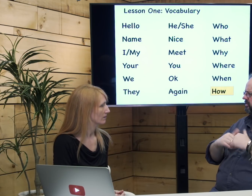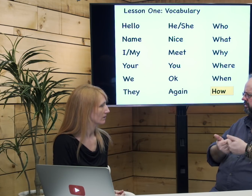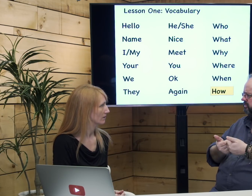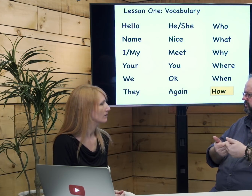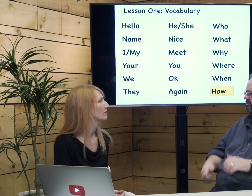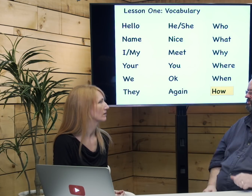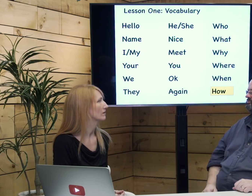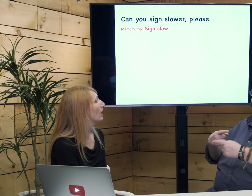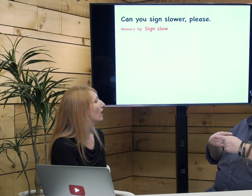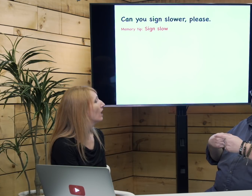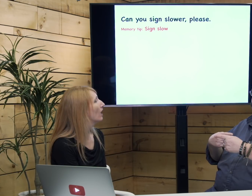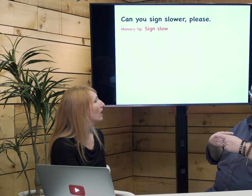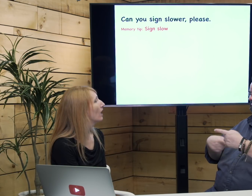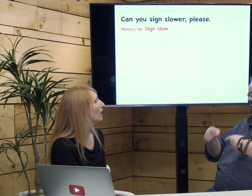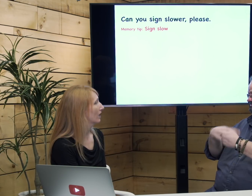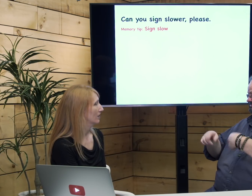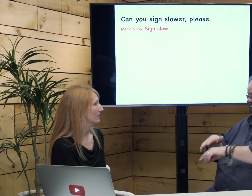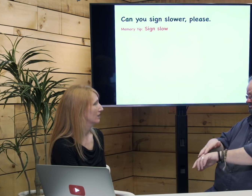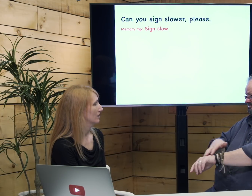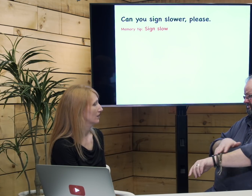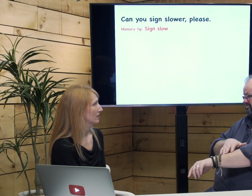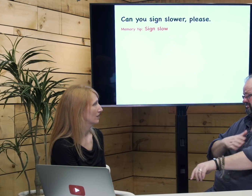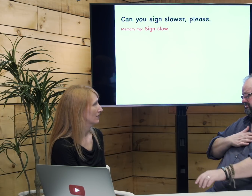the signs the second video puts those signs into sentence